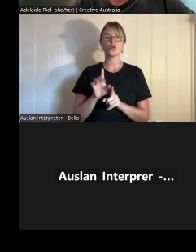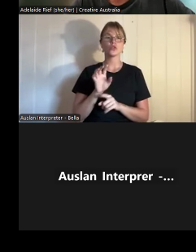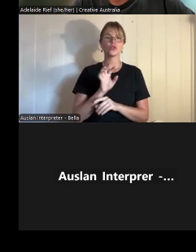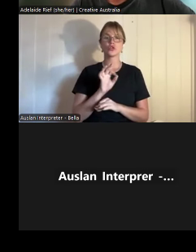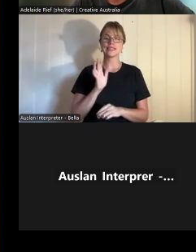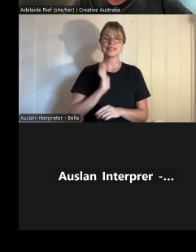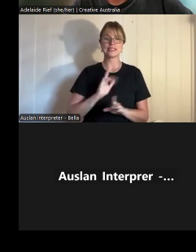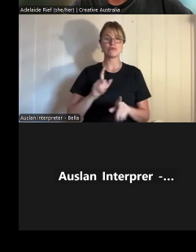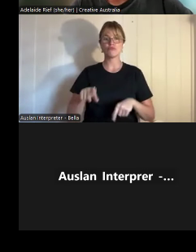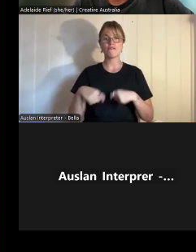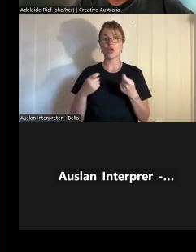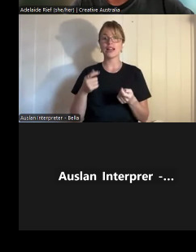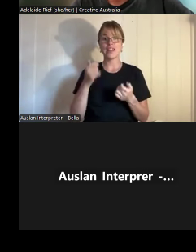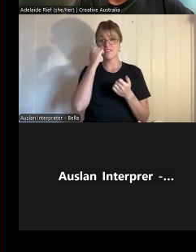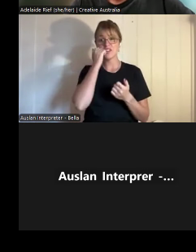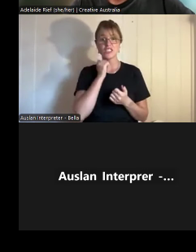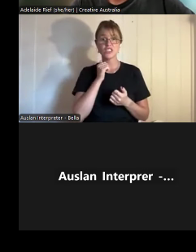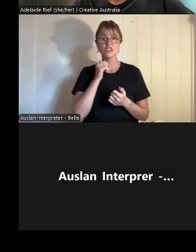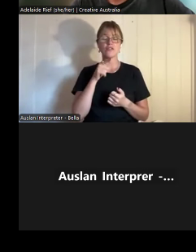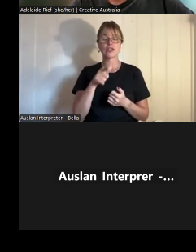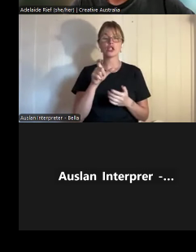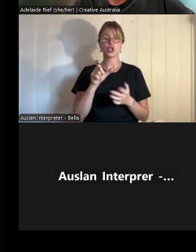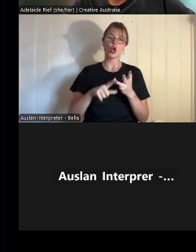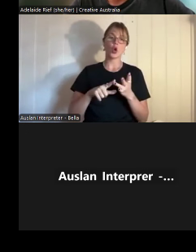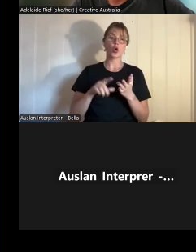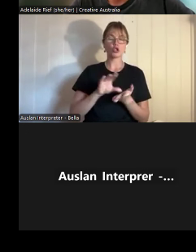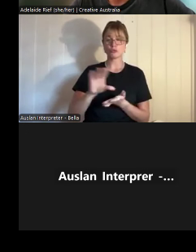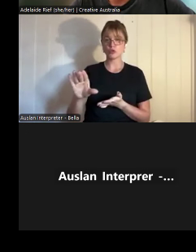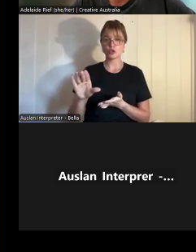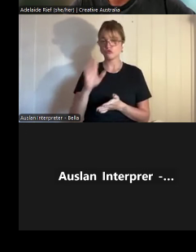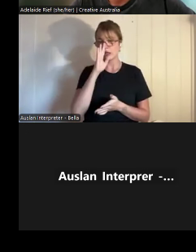of this co contribution upfront but you will be required to demonstrate that you made the